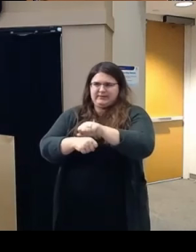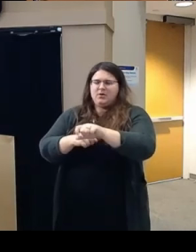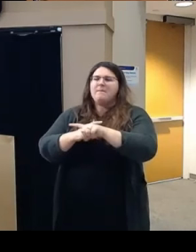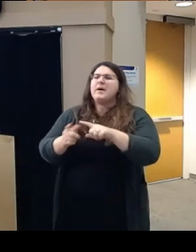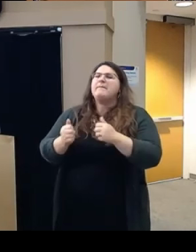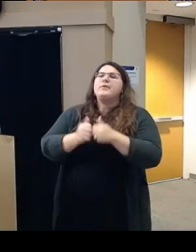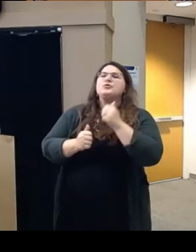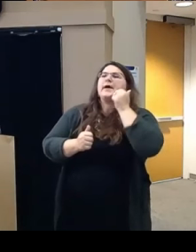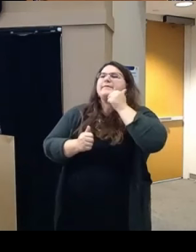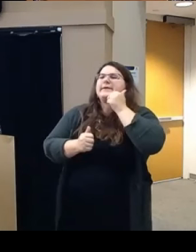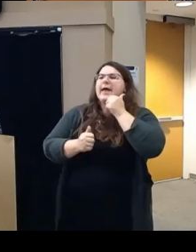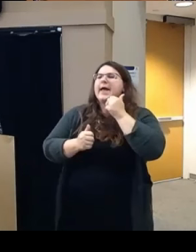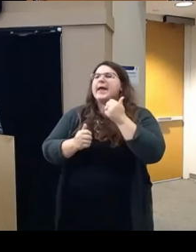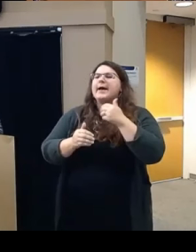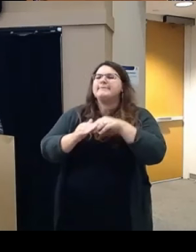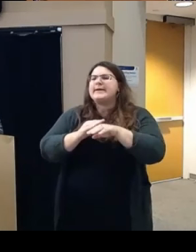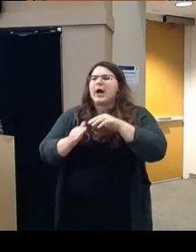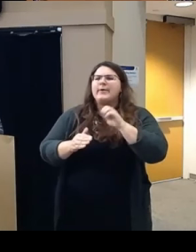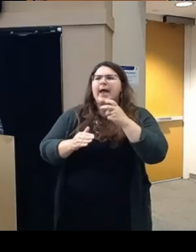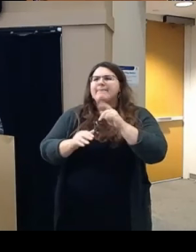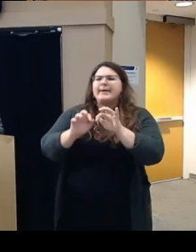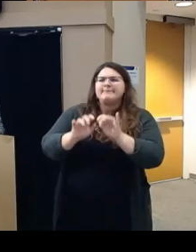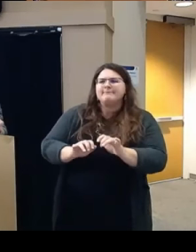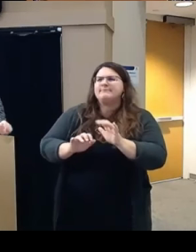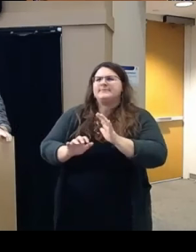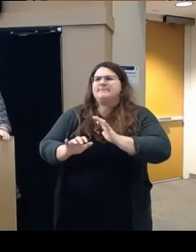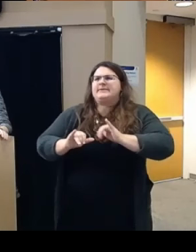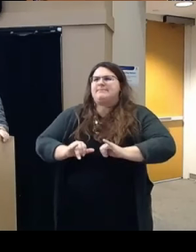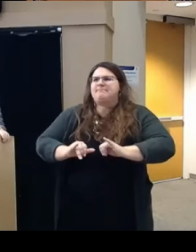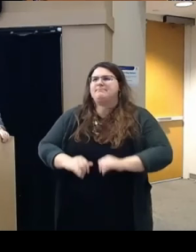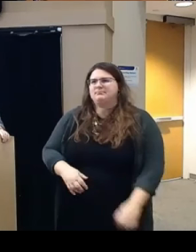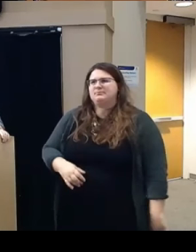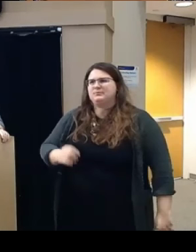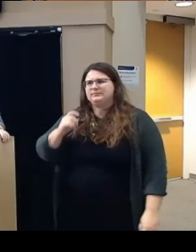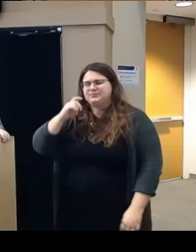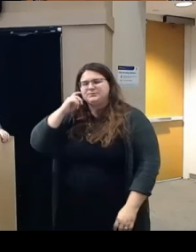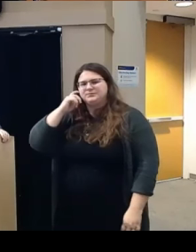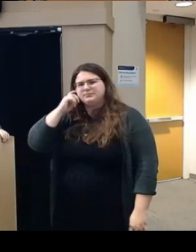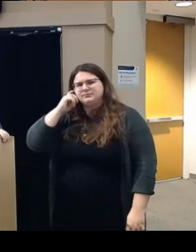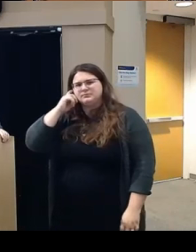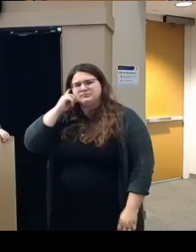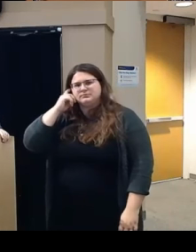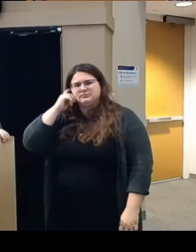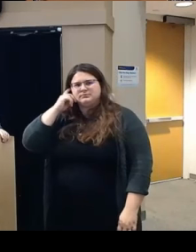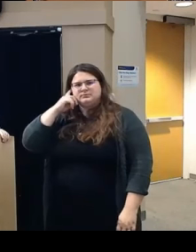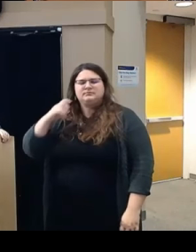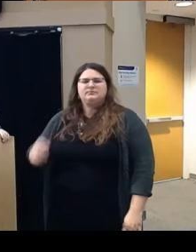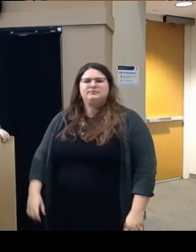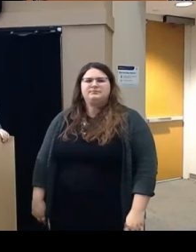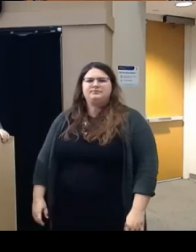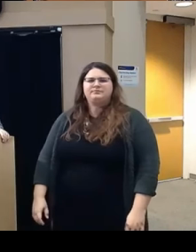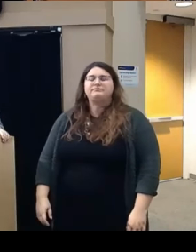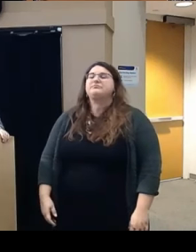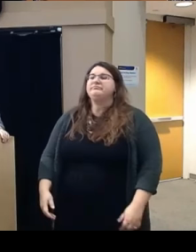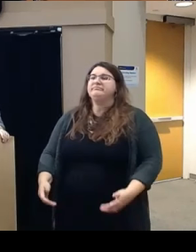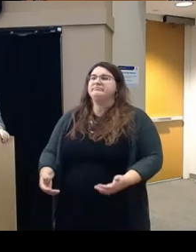change so I mentioned that there will be more training Beyond just my ground rounds today um